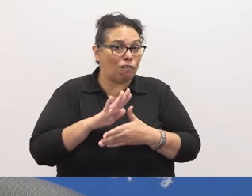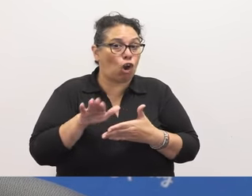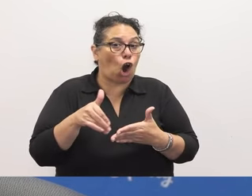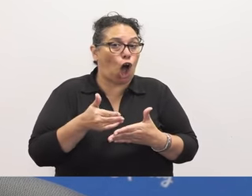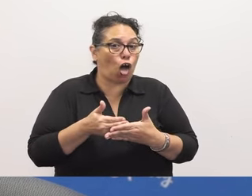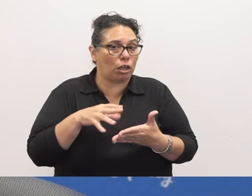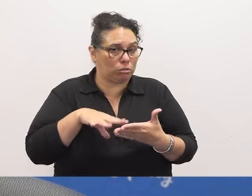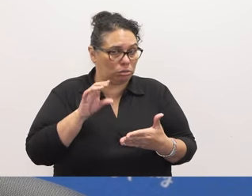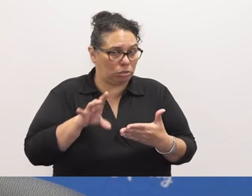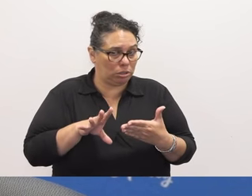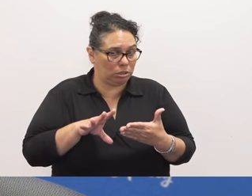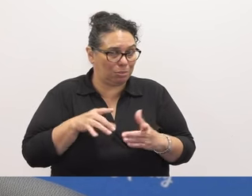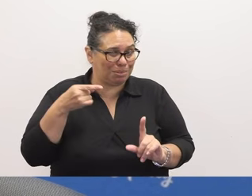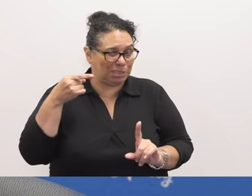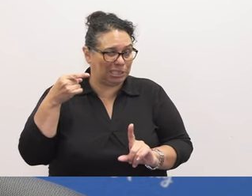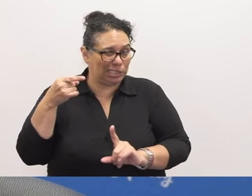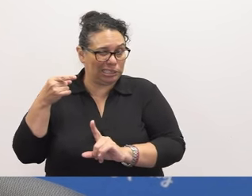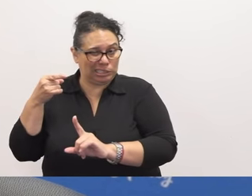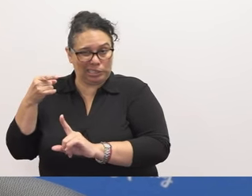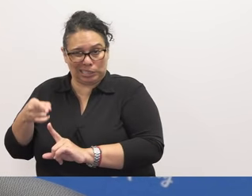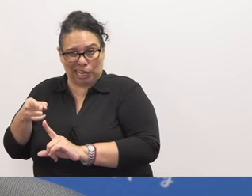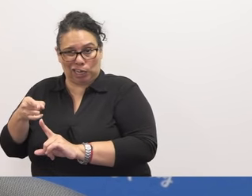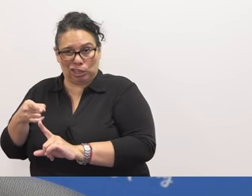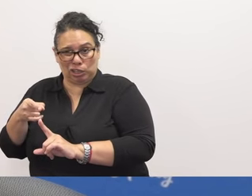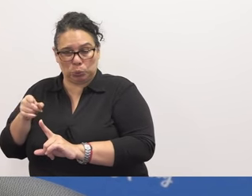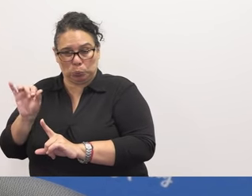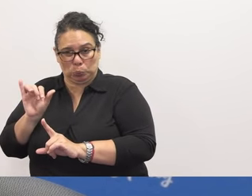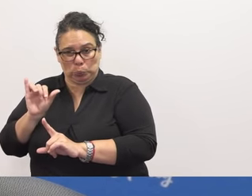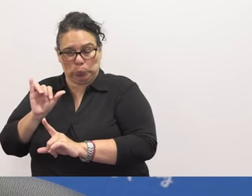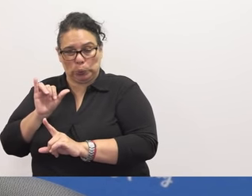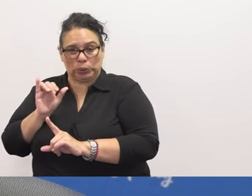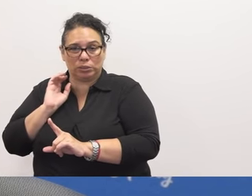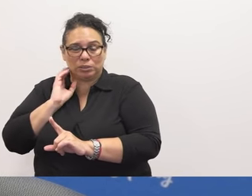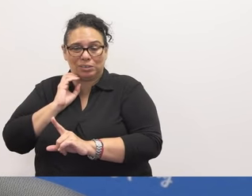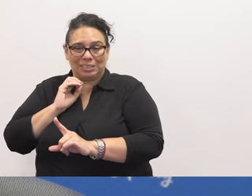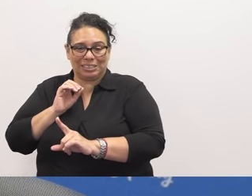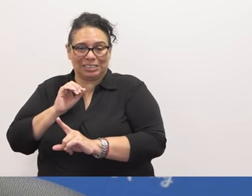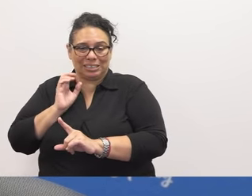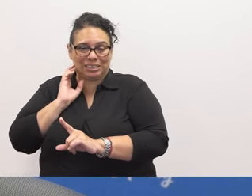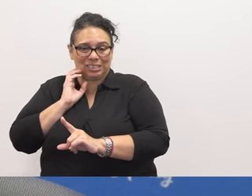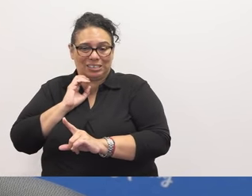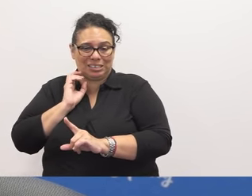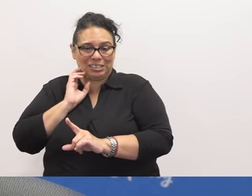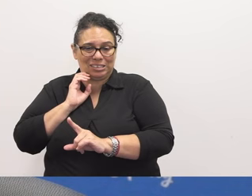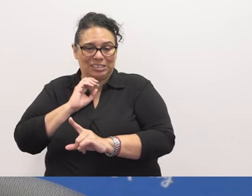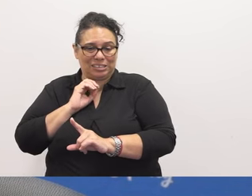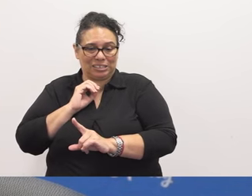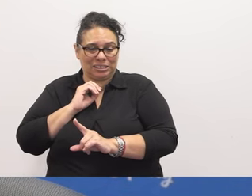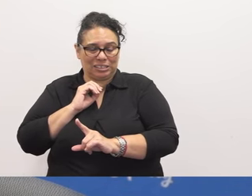but in particular that we wanna draw down that we are not significantly experiencing gains in growth